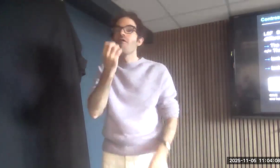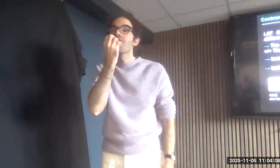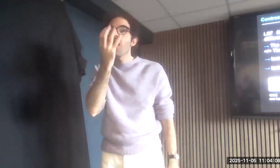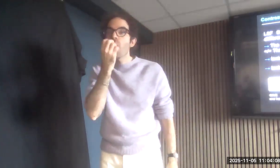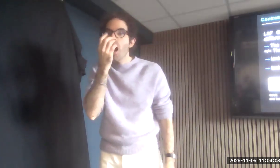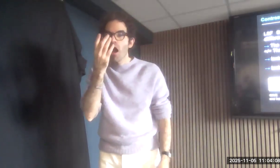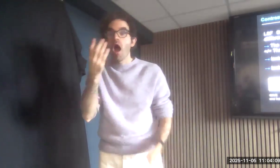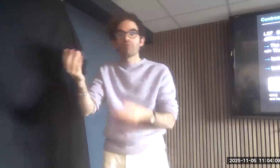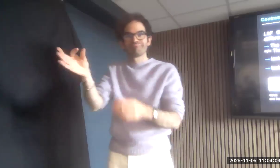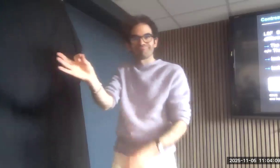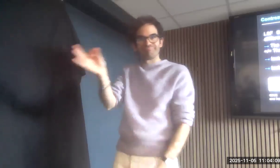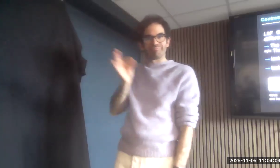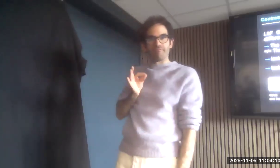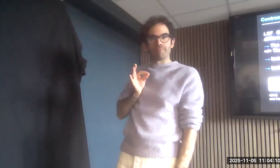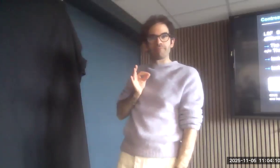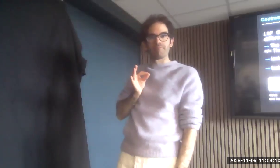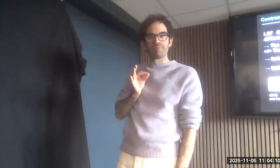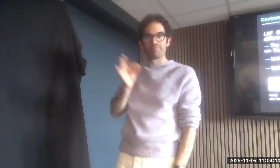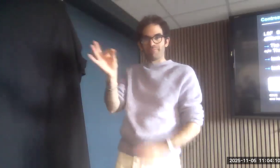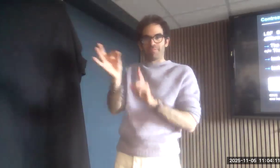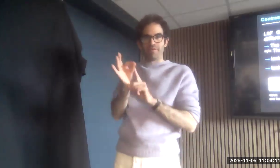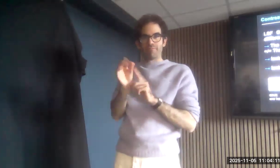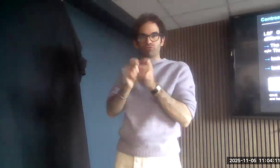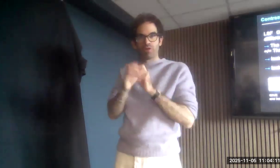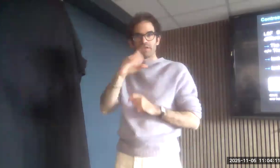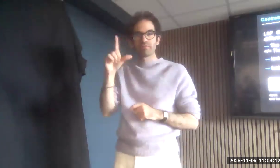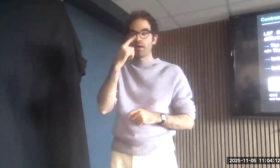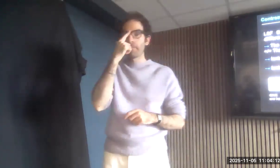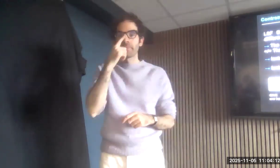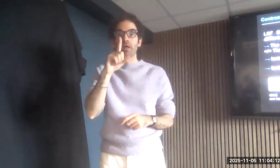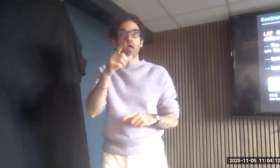We can also use classifiers. to express give